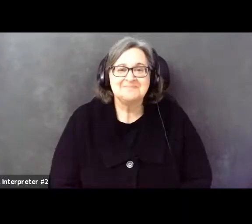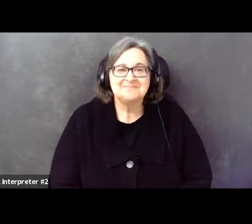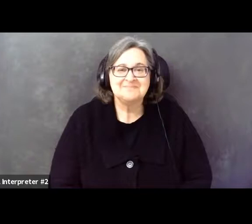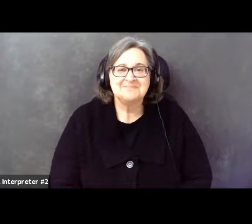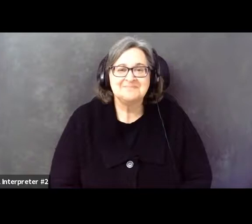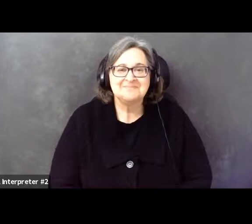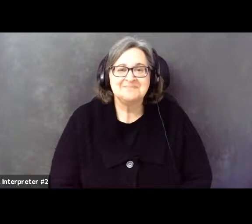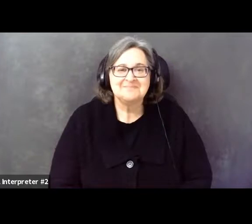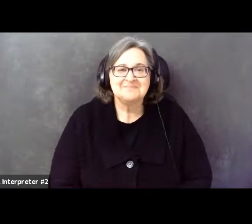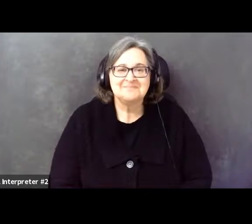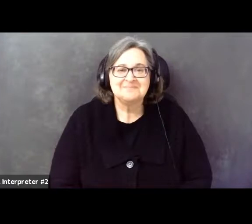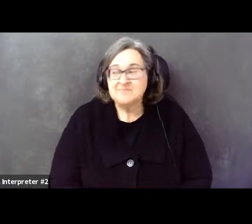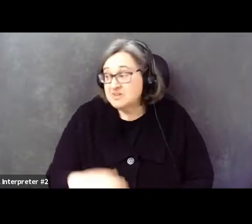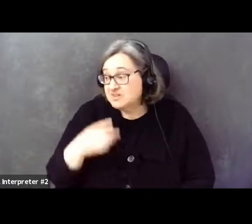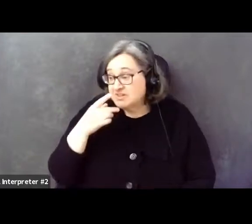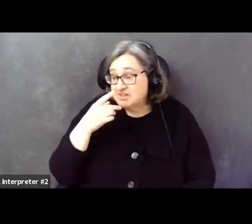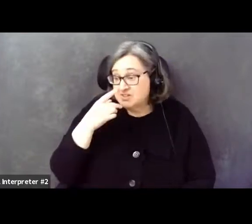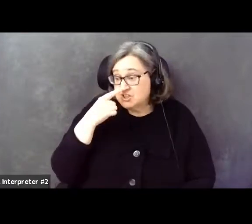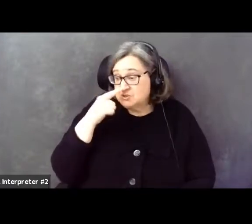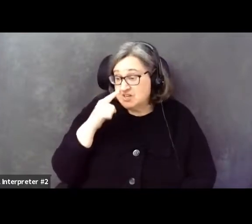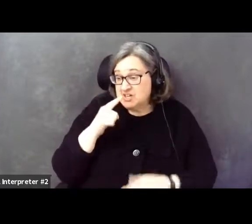Liz, can you repeat the first part of that?